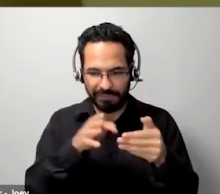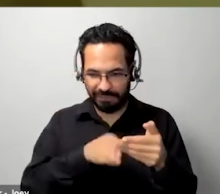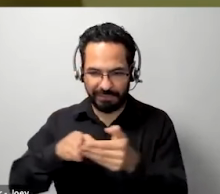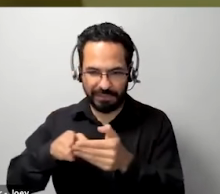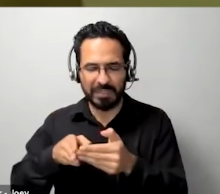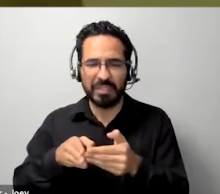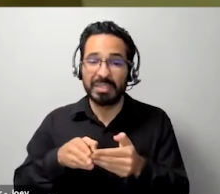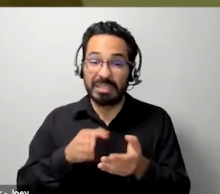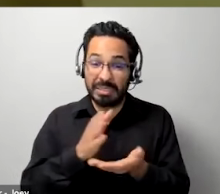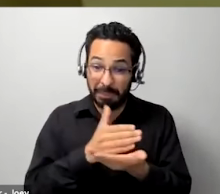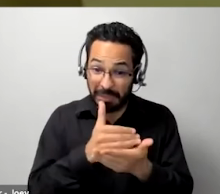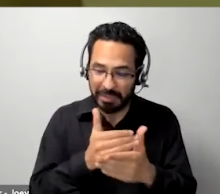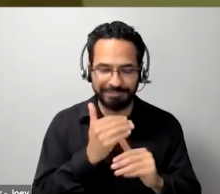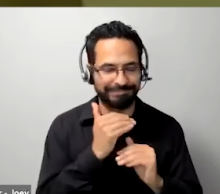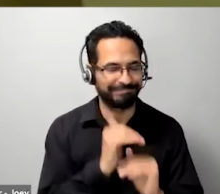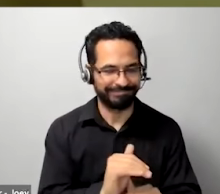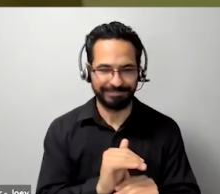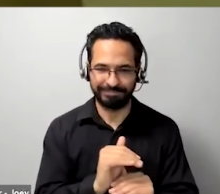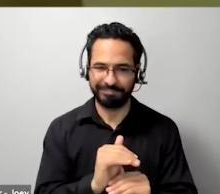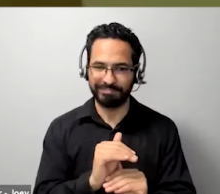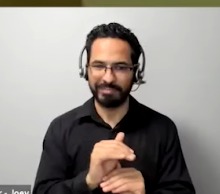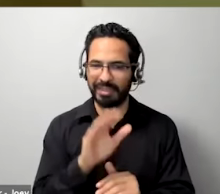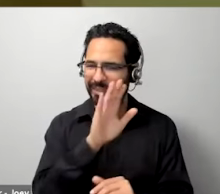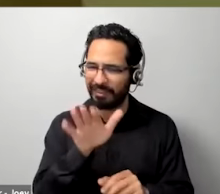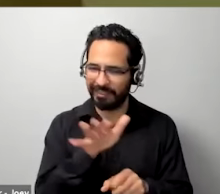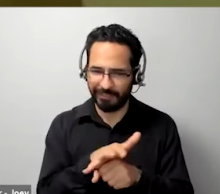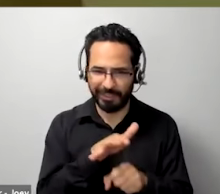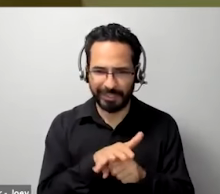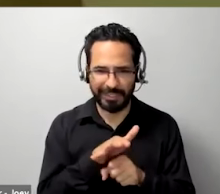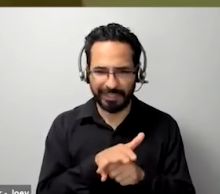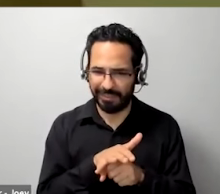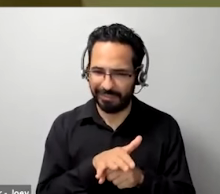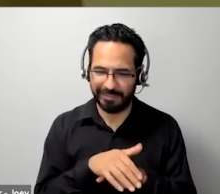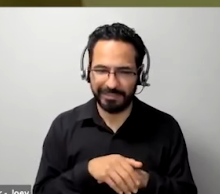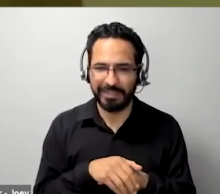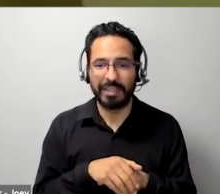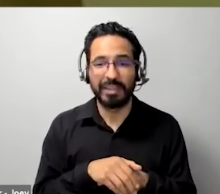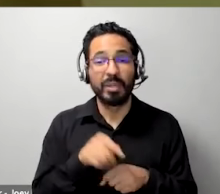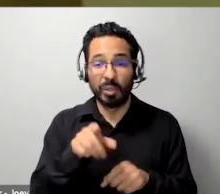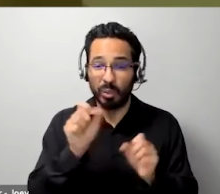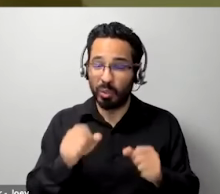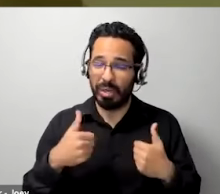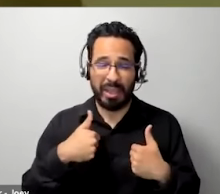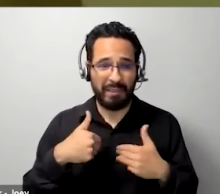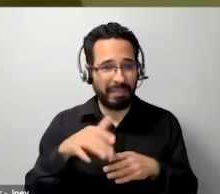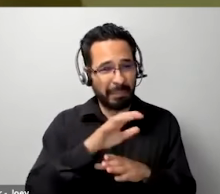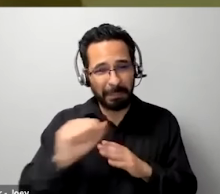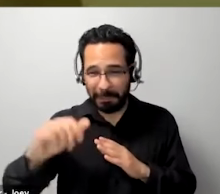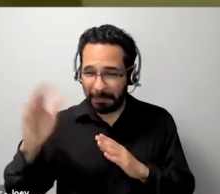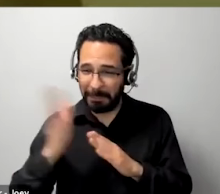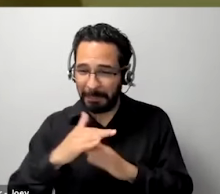There's never enough budget for accessibility. You can have one of the best budgets out there, or one of the lowest budgets out there. There's still never enough budget